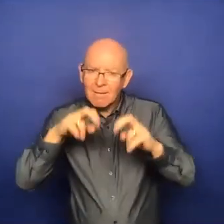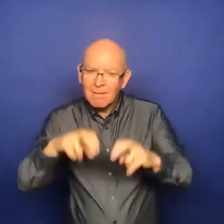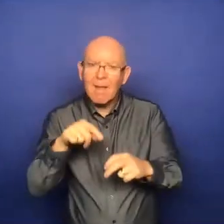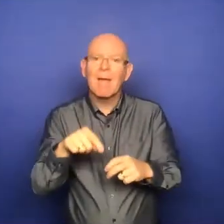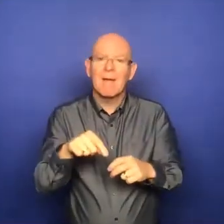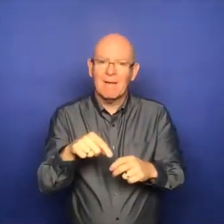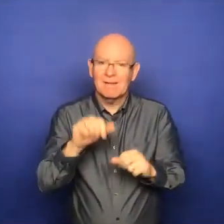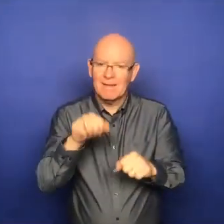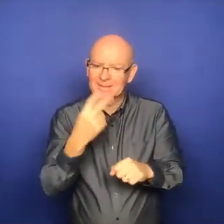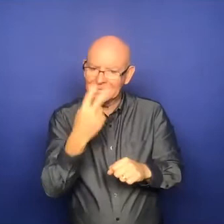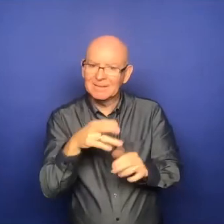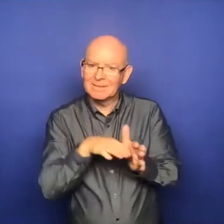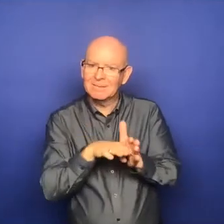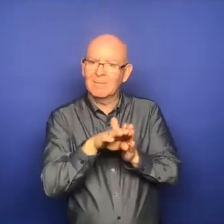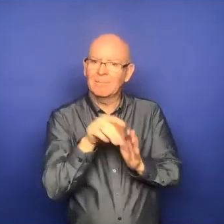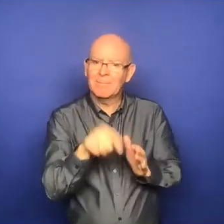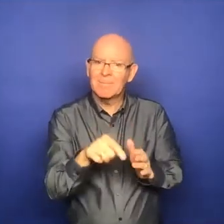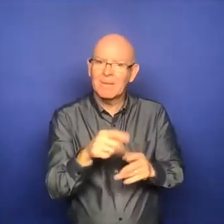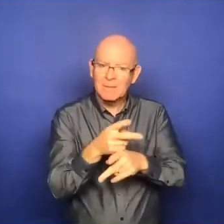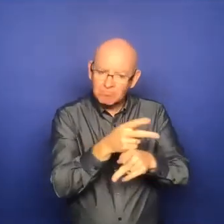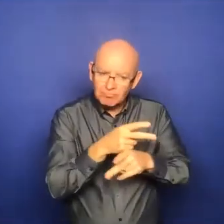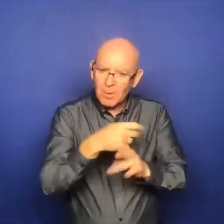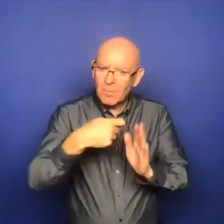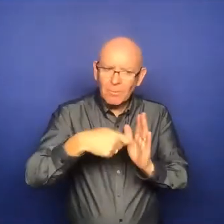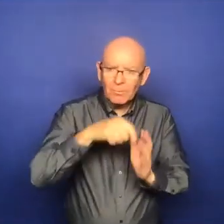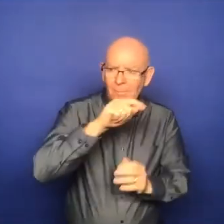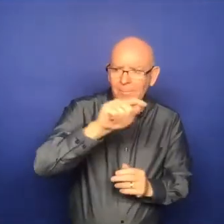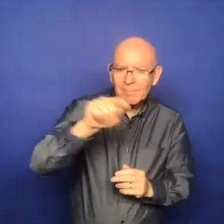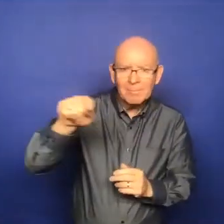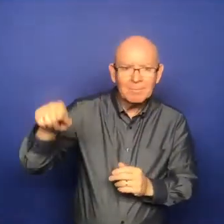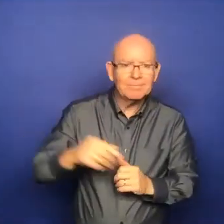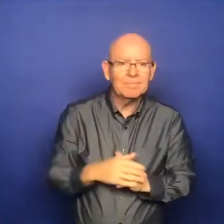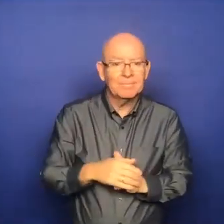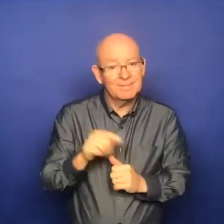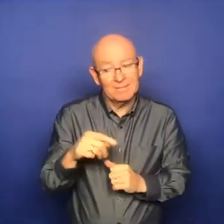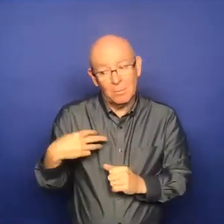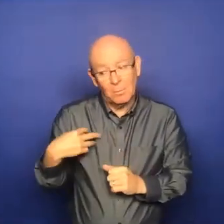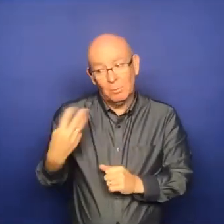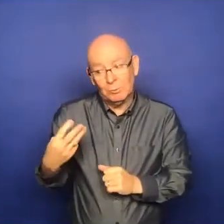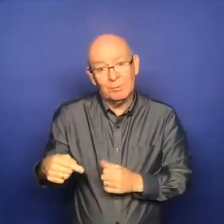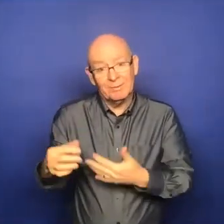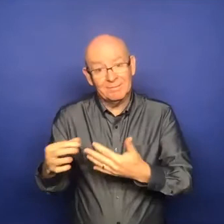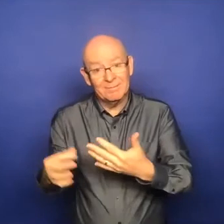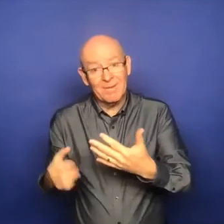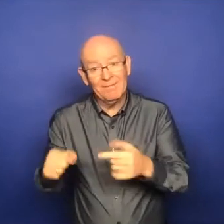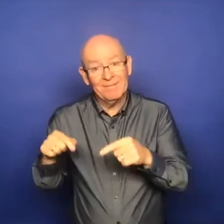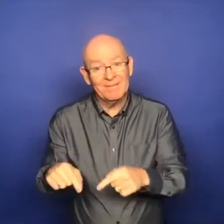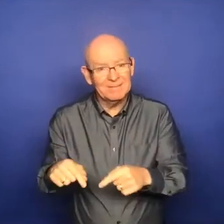requirements of UNCRPD or they are used in refugee and ho responses as have a has been discussed. The questions can be asked